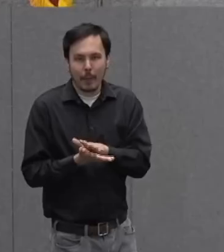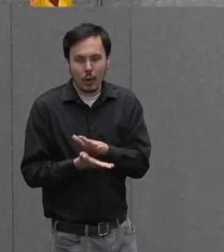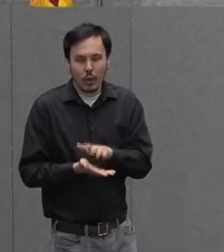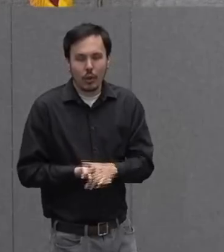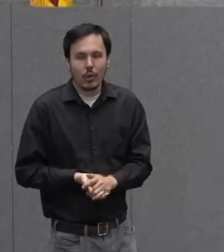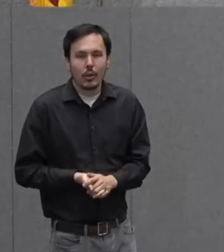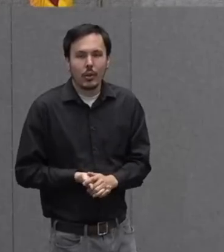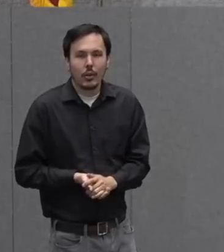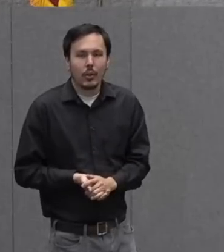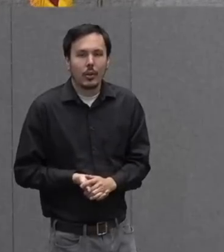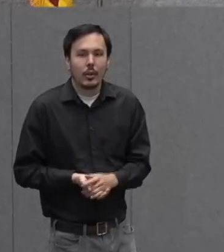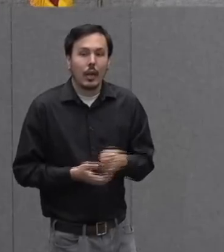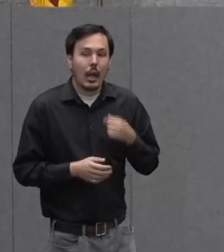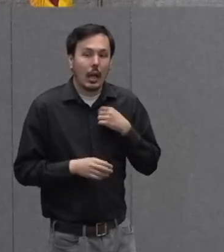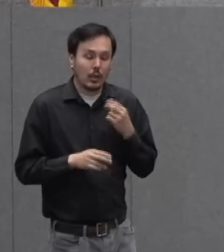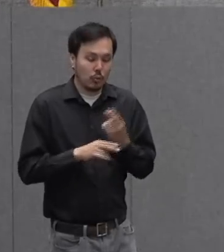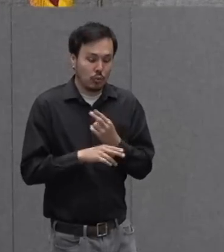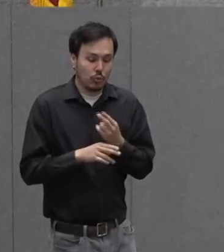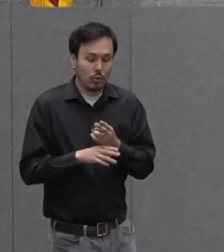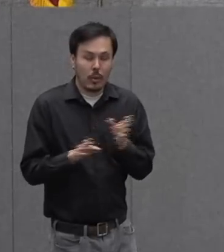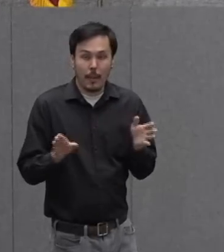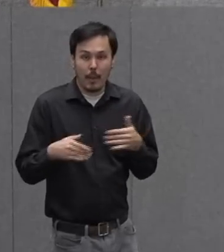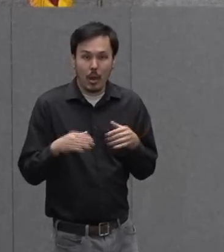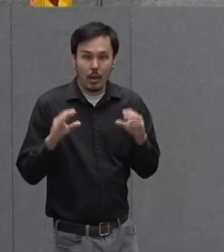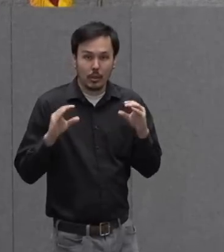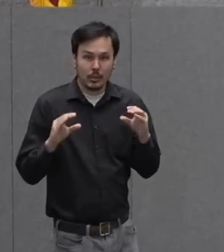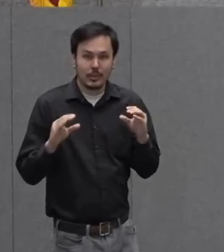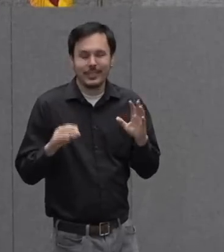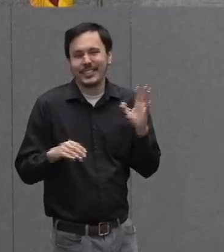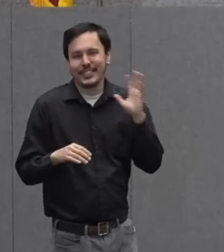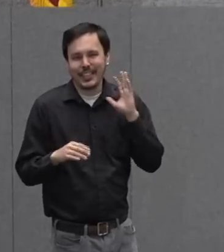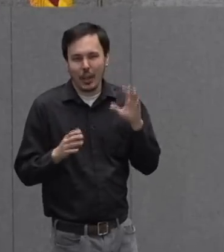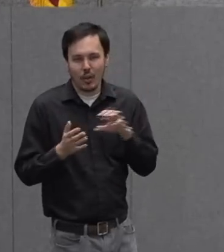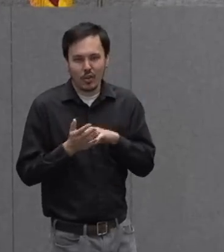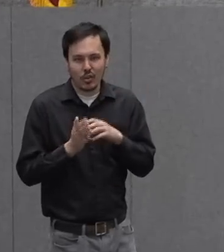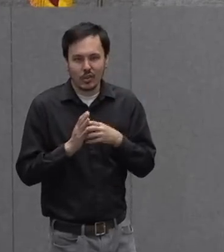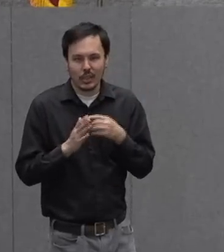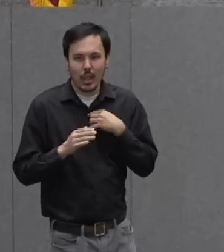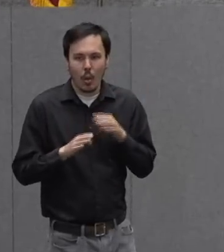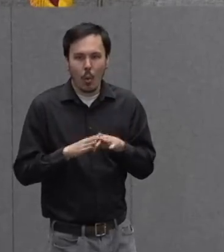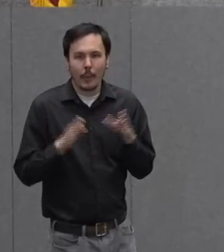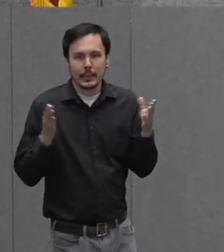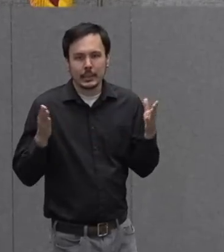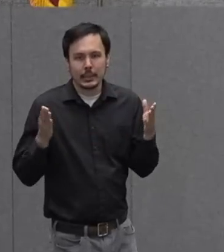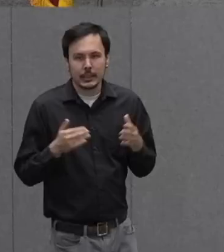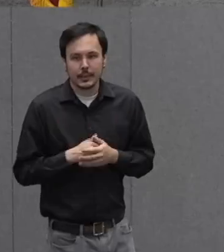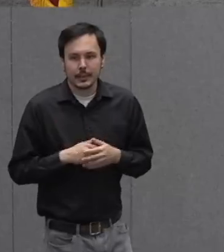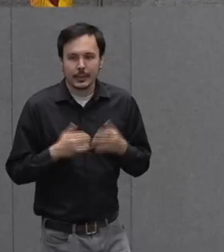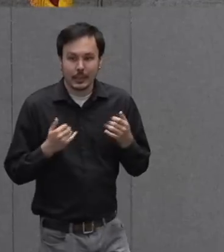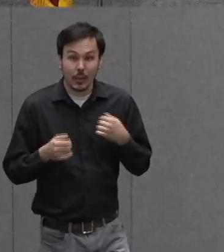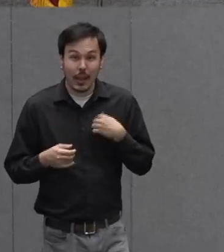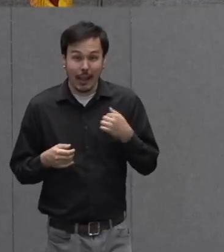I took a box that had cookies and I opened it up and now I have some cardboard.